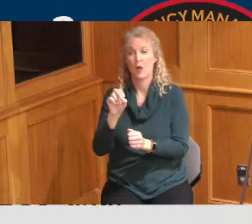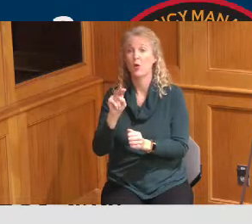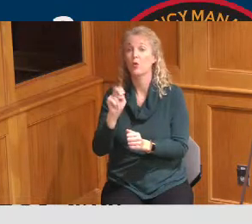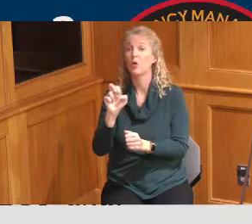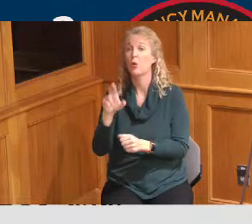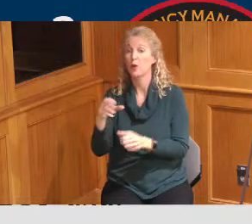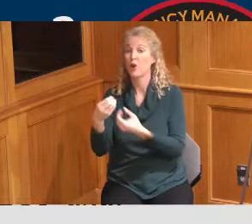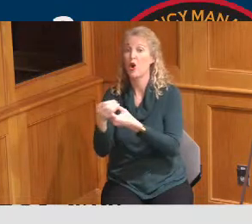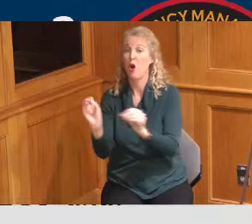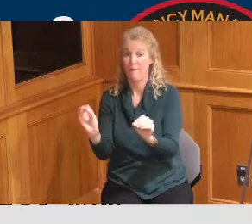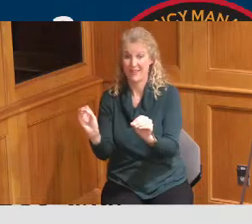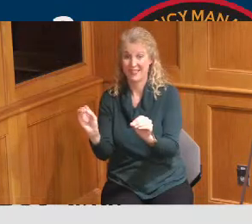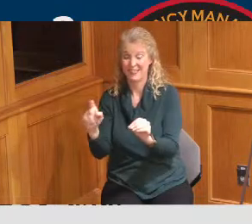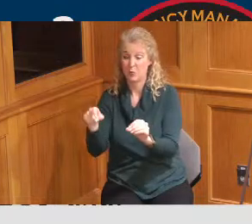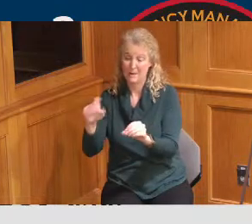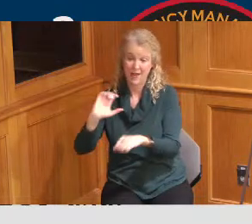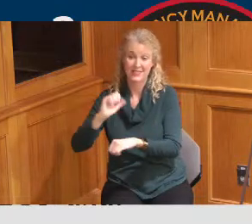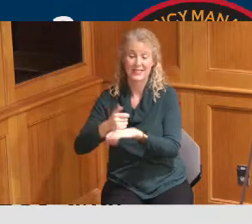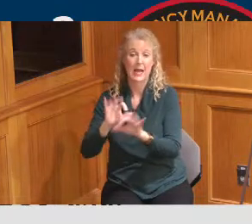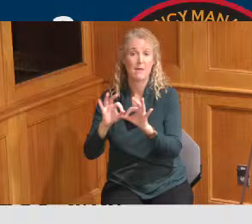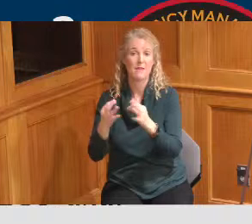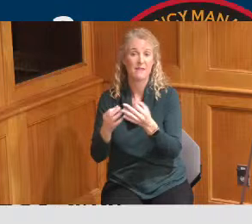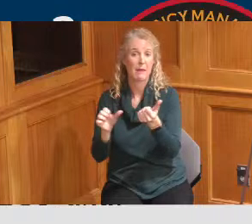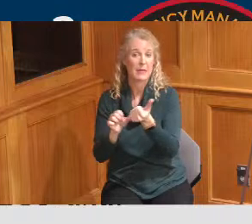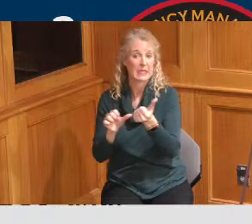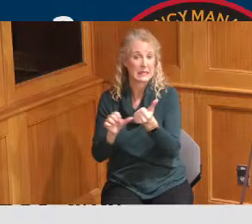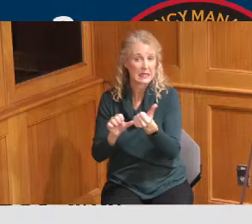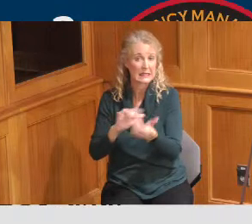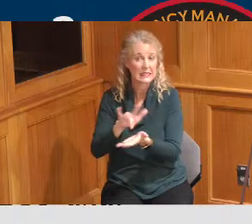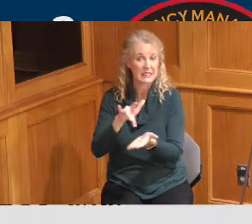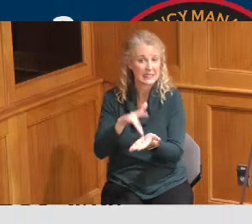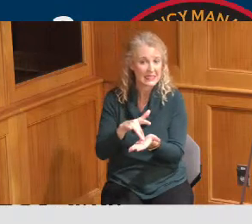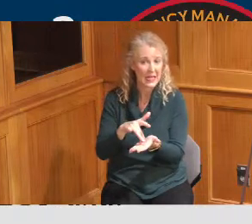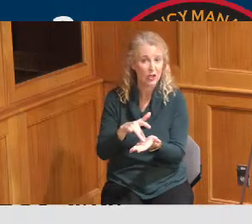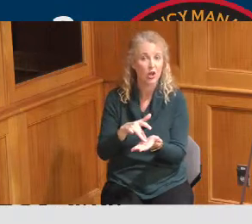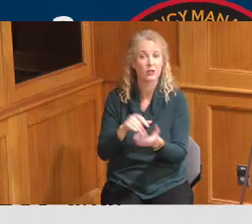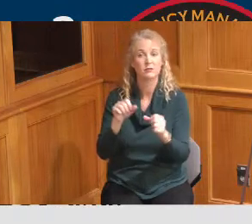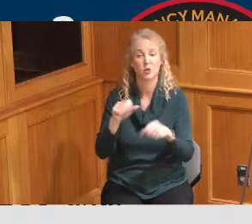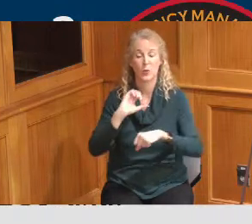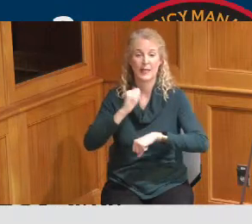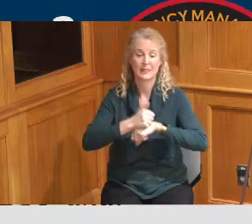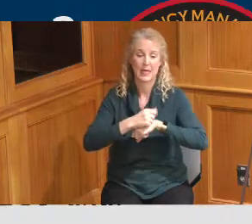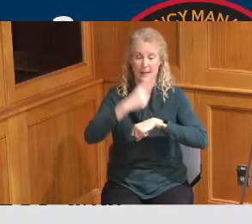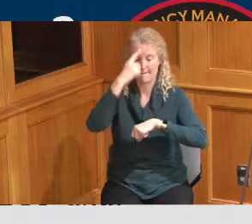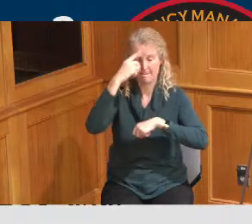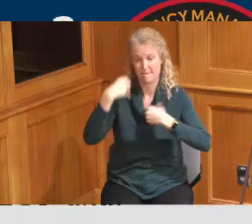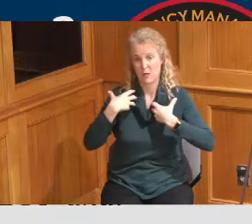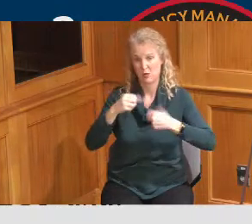sort of it's a place to get away from the media it's a place we can set up counseling whatever